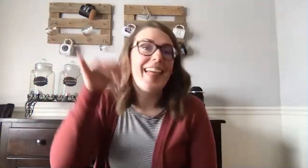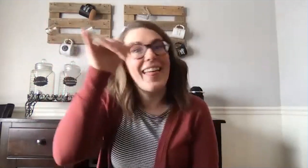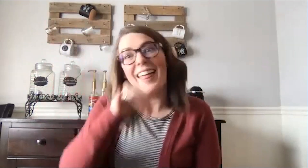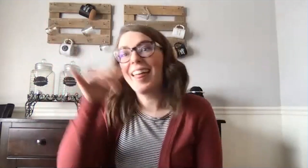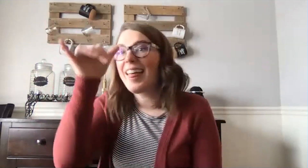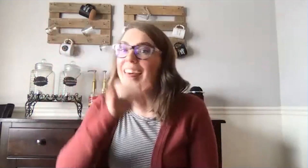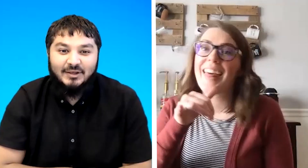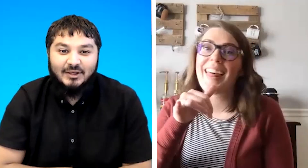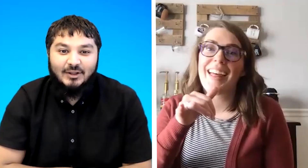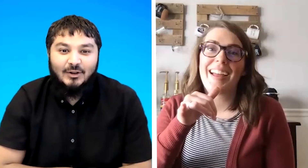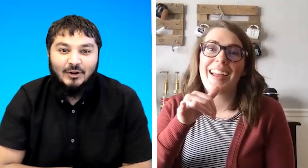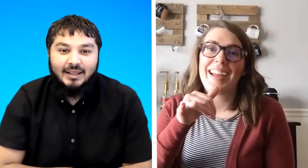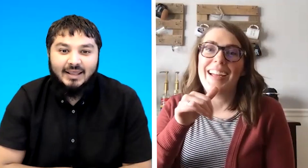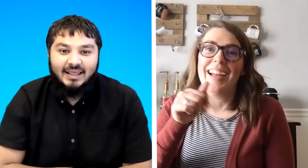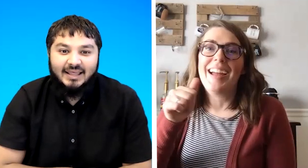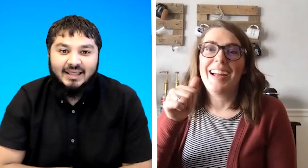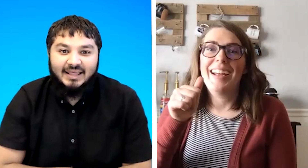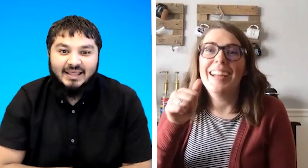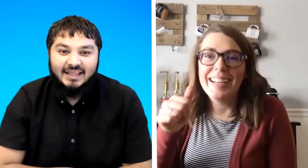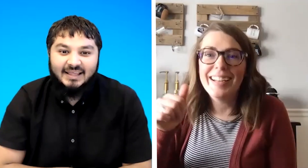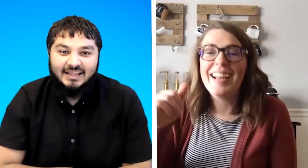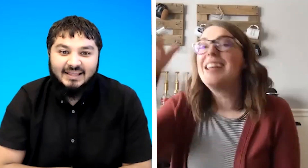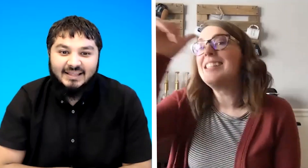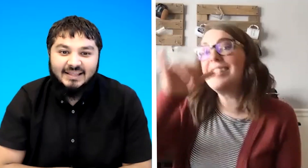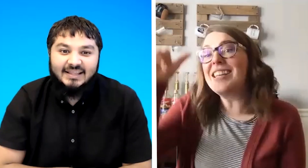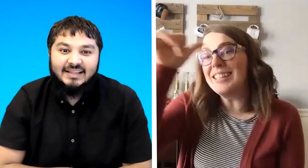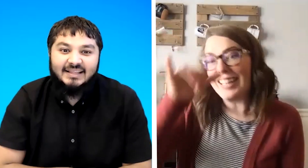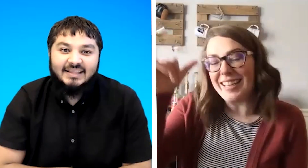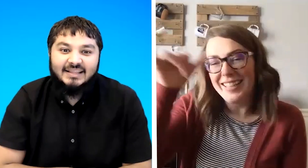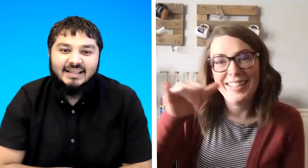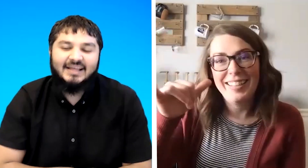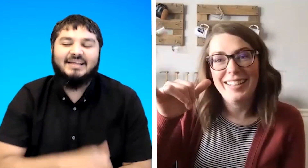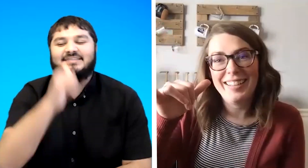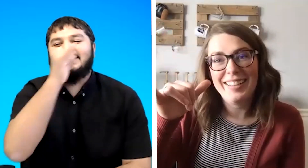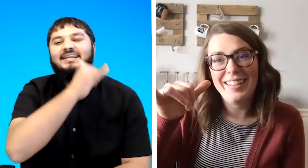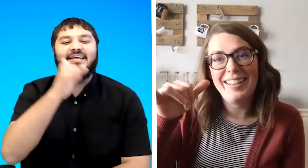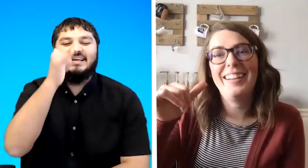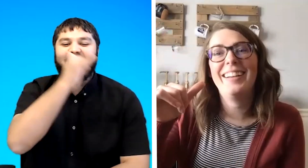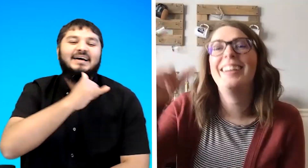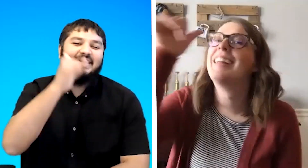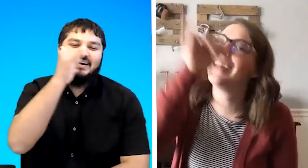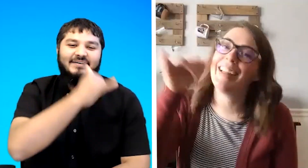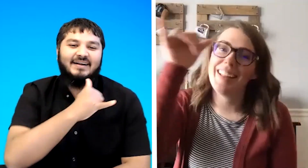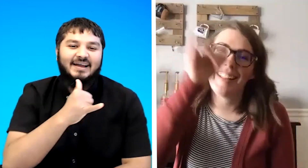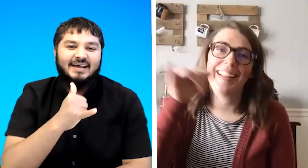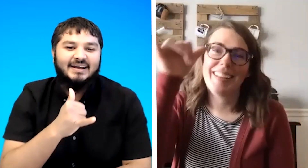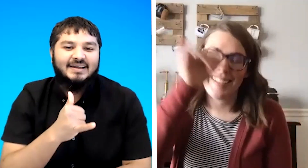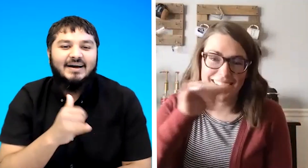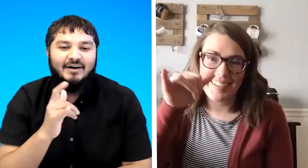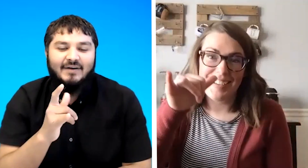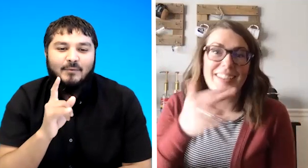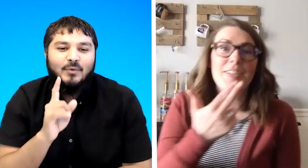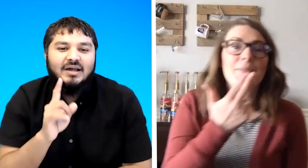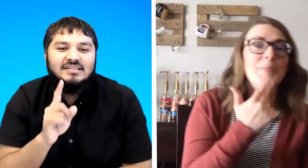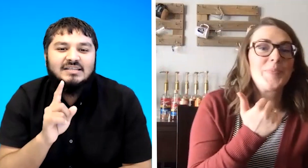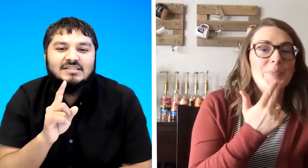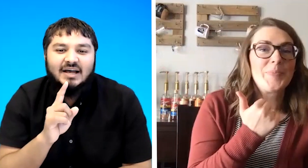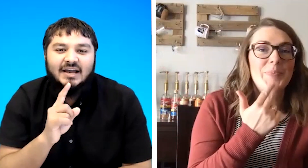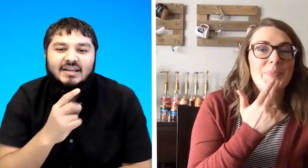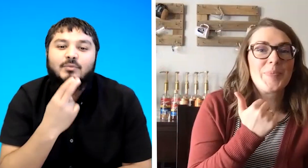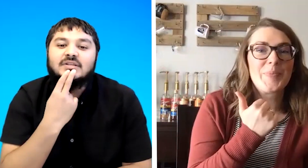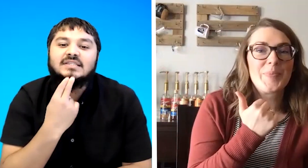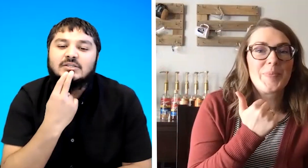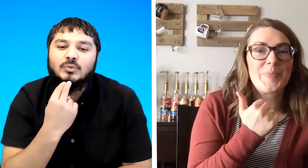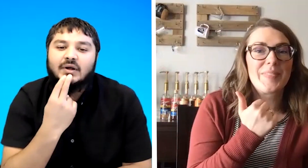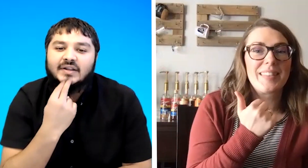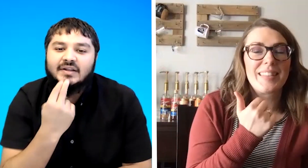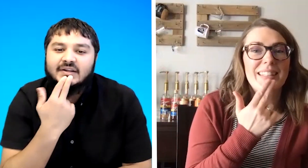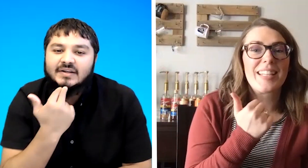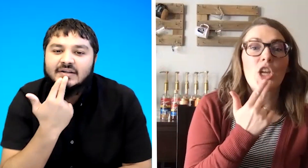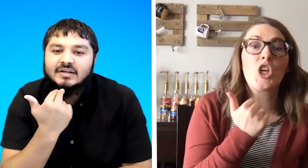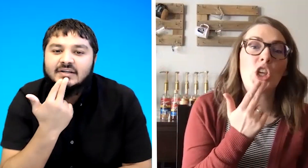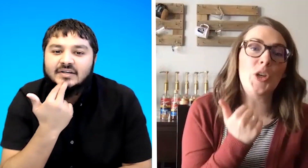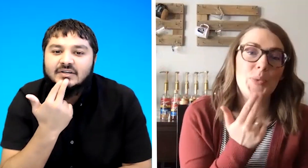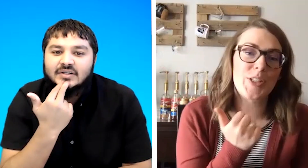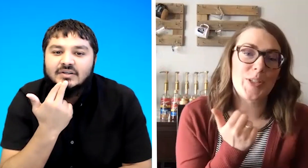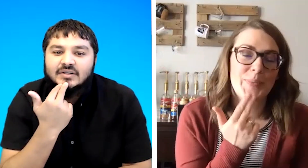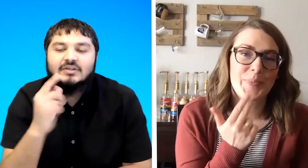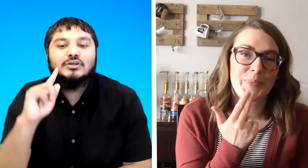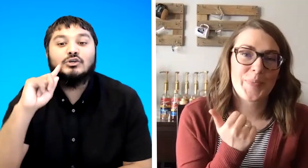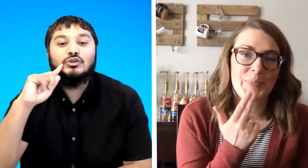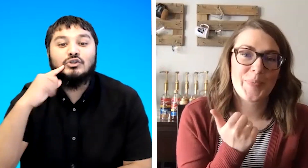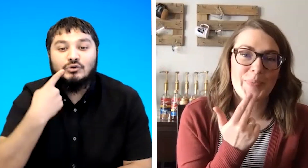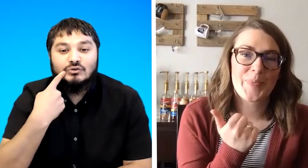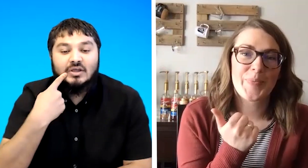ice cream lovely silly silly all right all right what is the sign what's this one cute cute